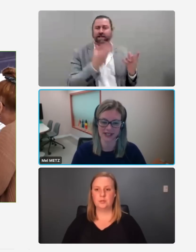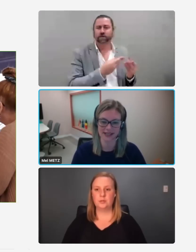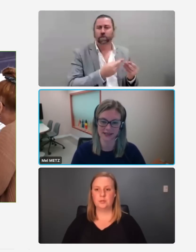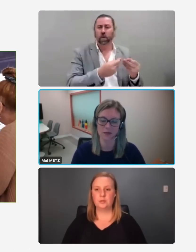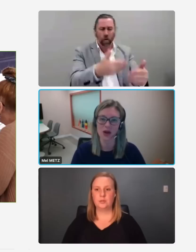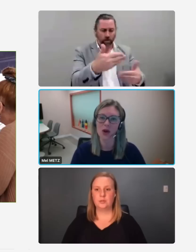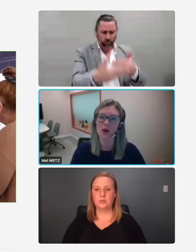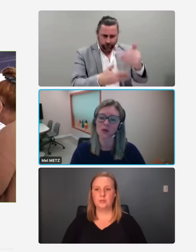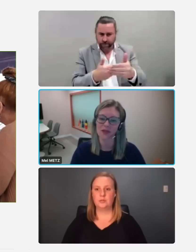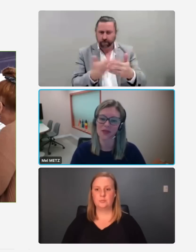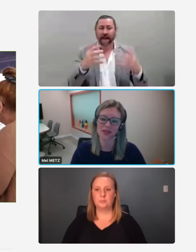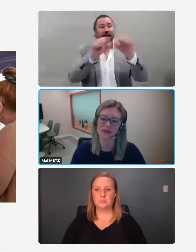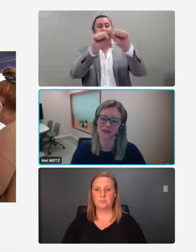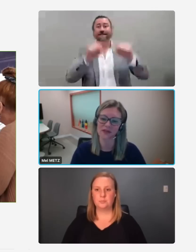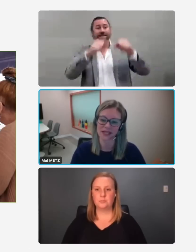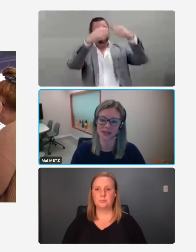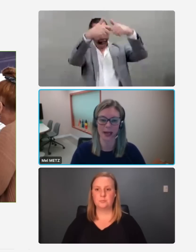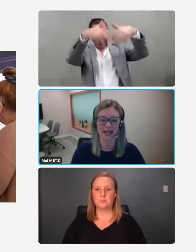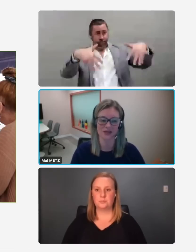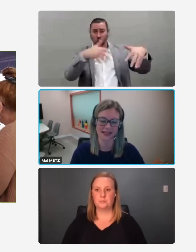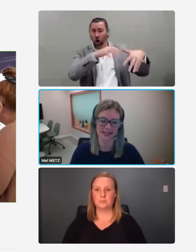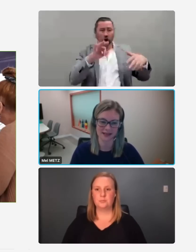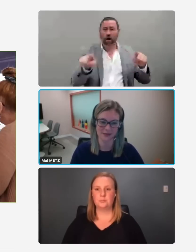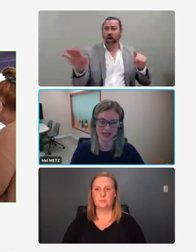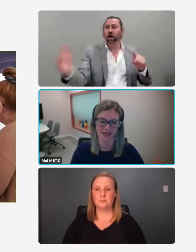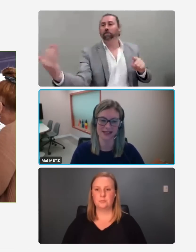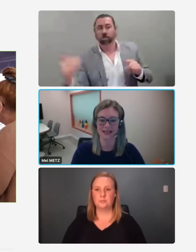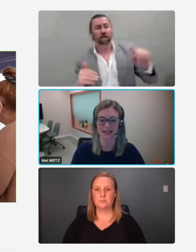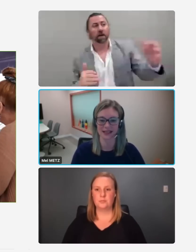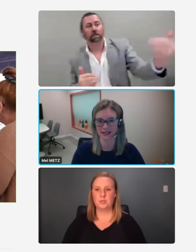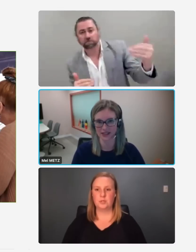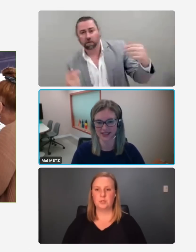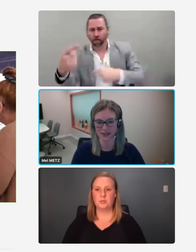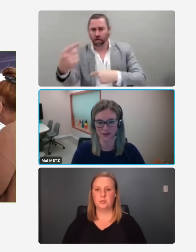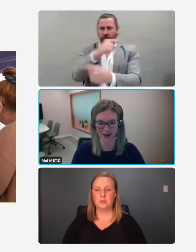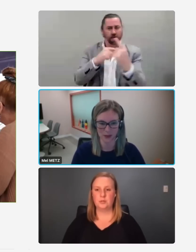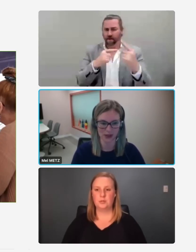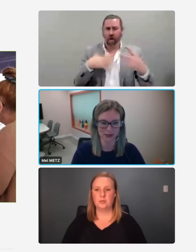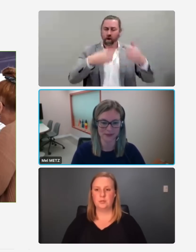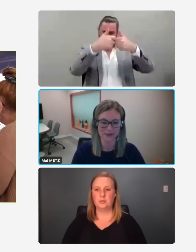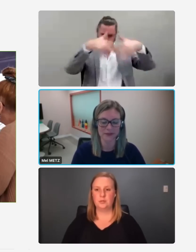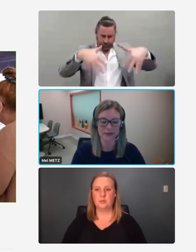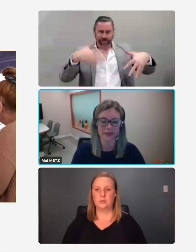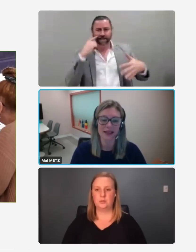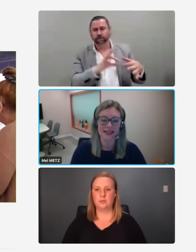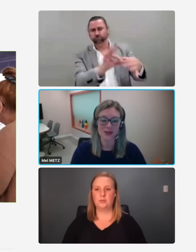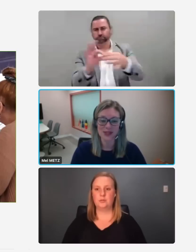care system rather than the fragmented parts of the system that exist in the current legislative framework.